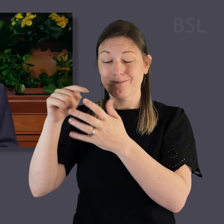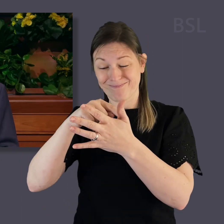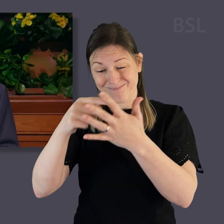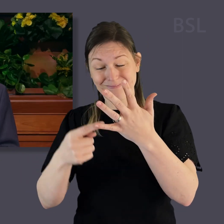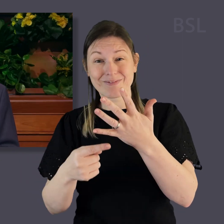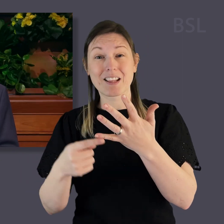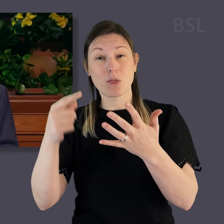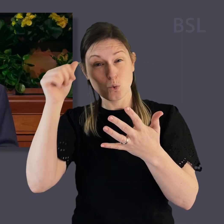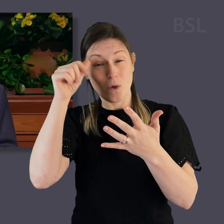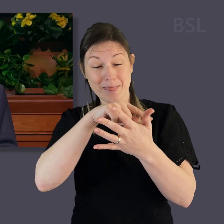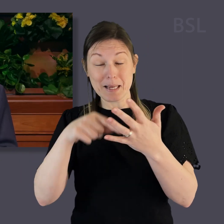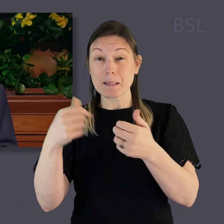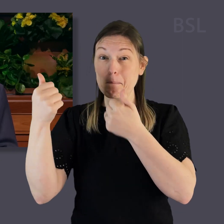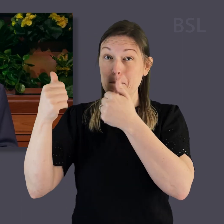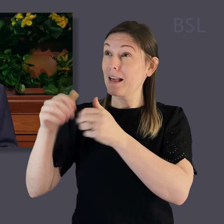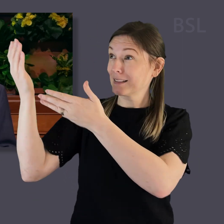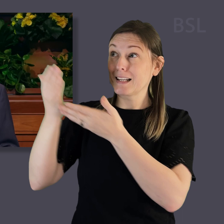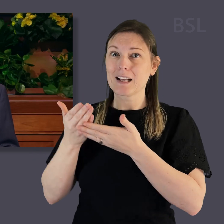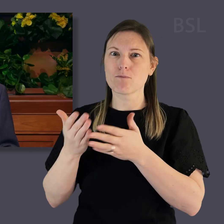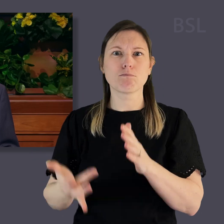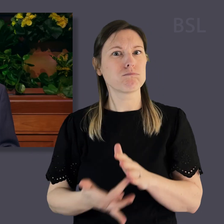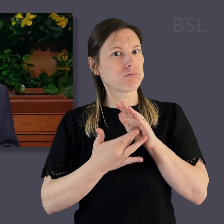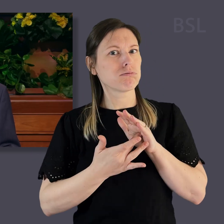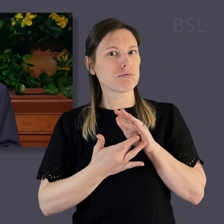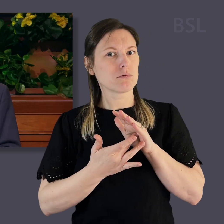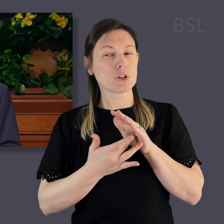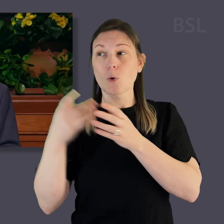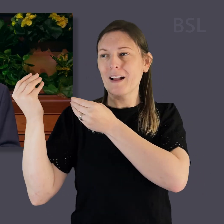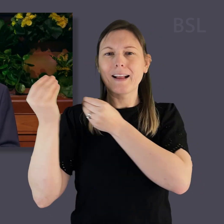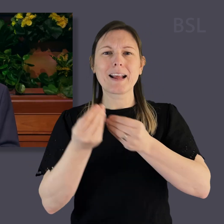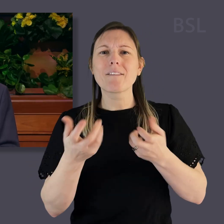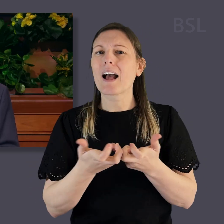His highest and holiest blessings, He instructed that sacred buildings be erected